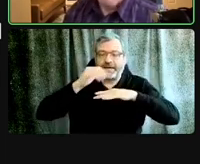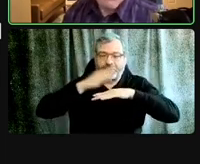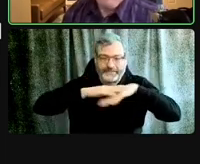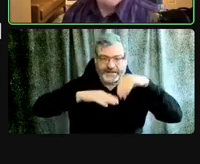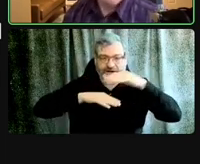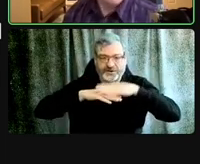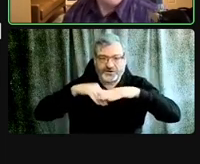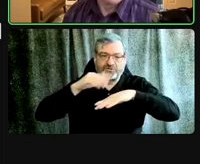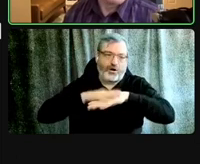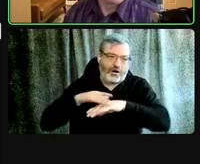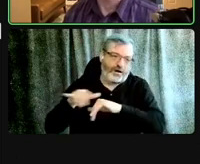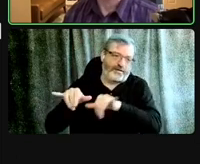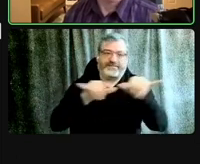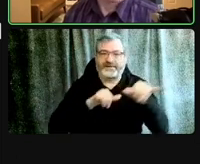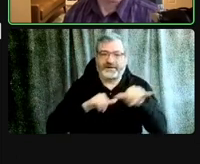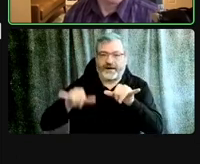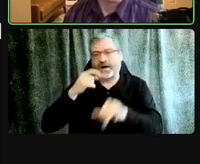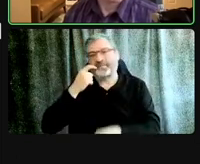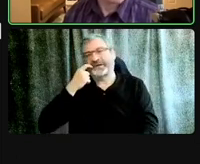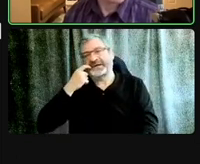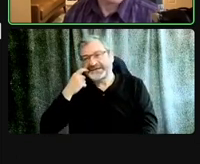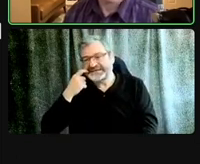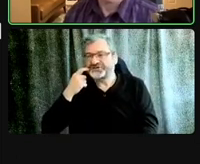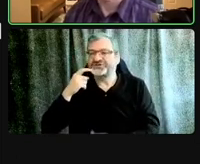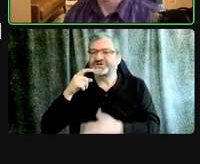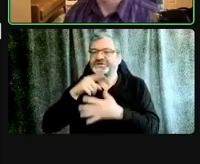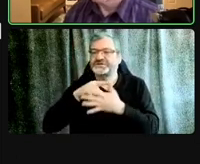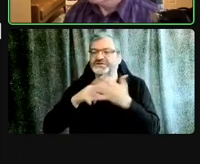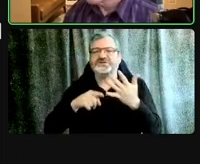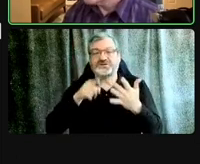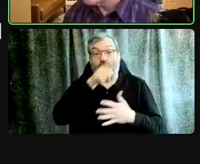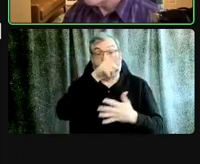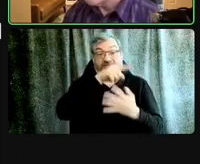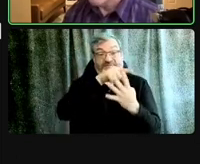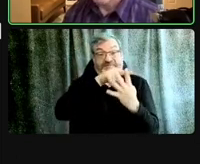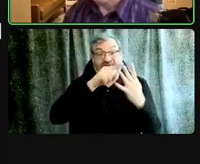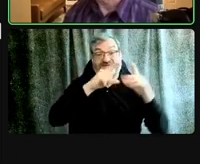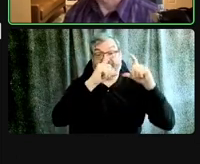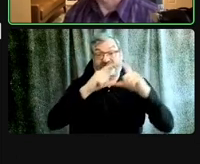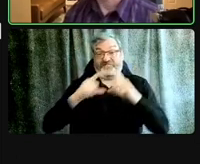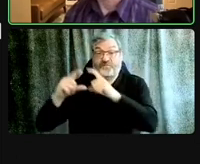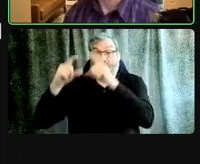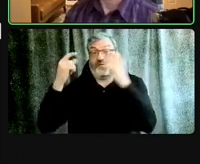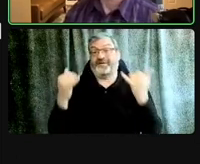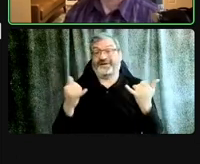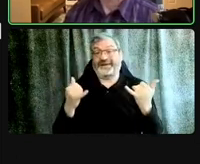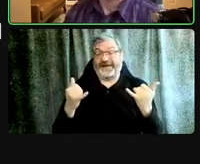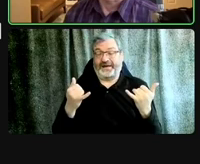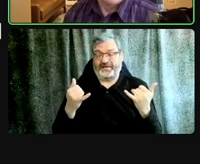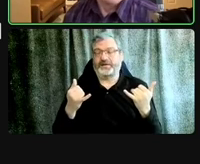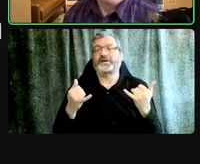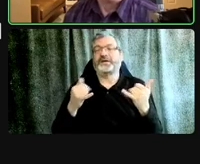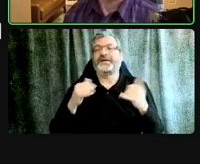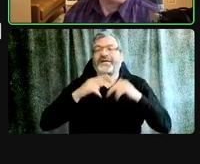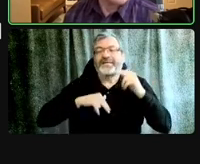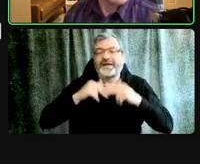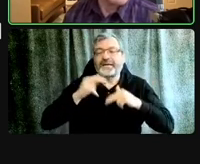for addictions, addictions to elsewhere, addictions to freezing, addictions to